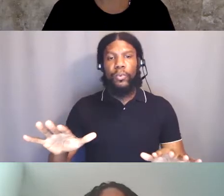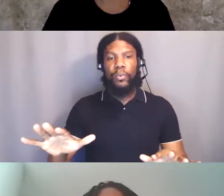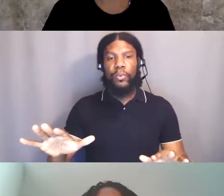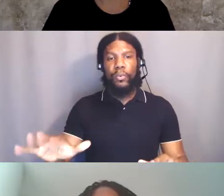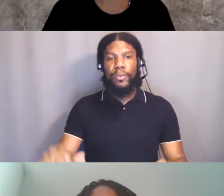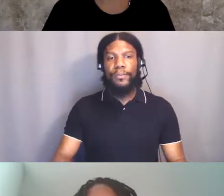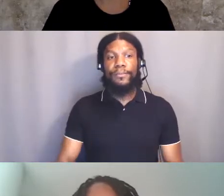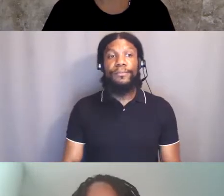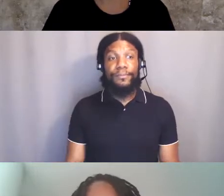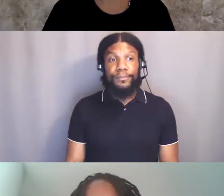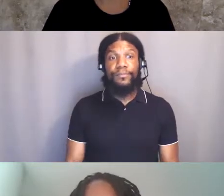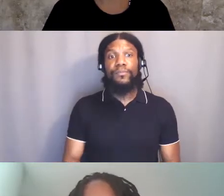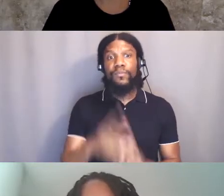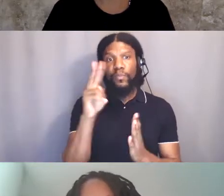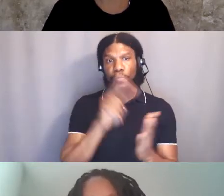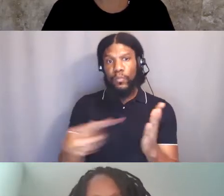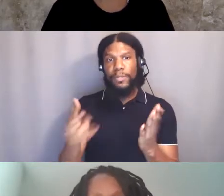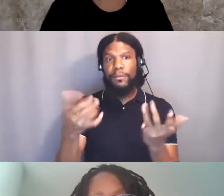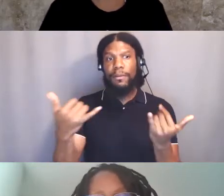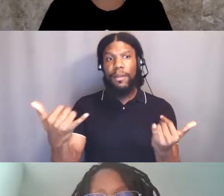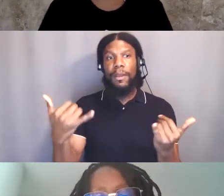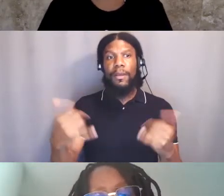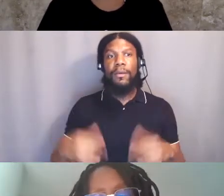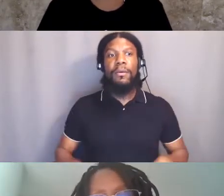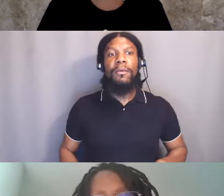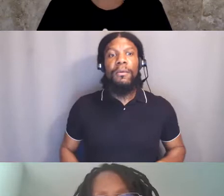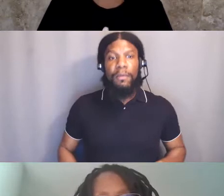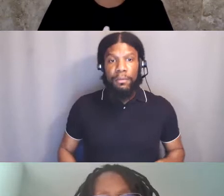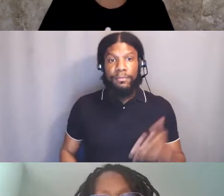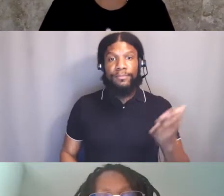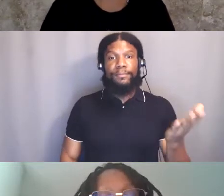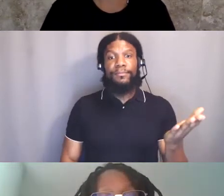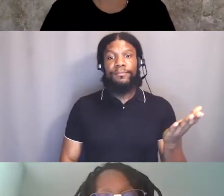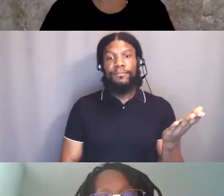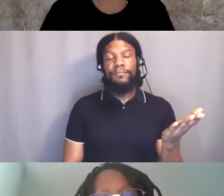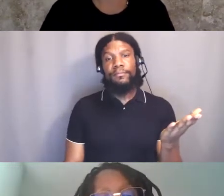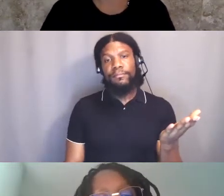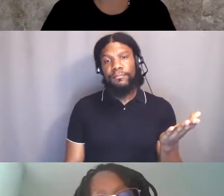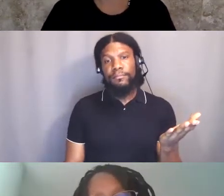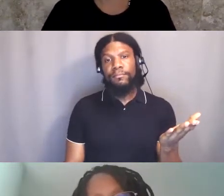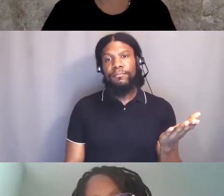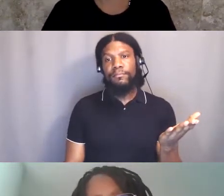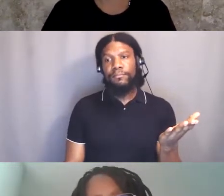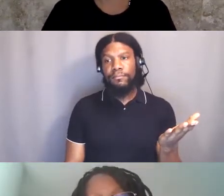This land that we inhabit is physically situated on the original home, ancestral homelands